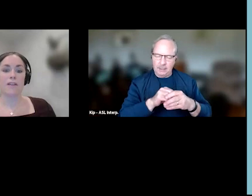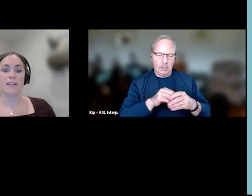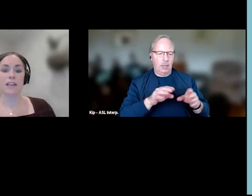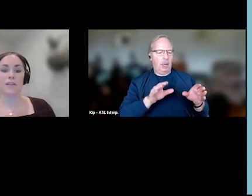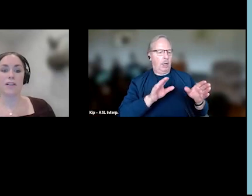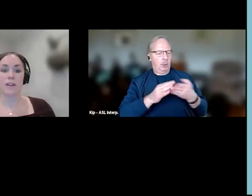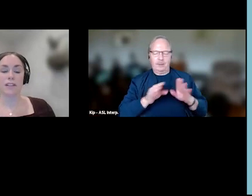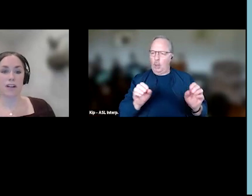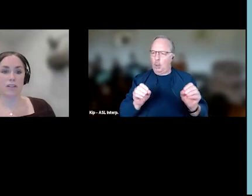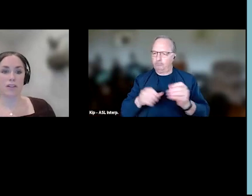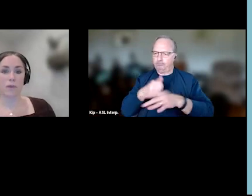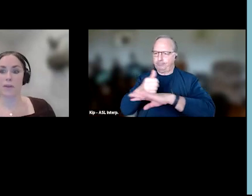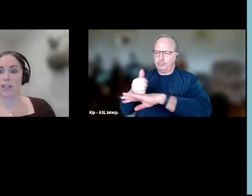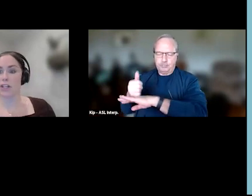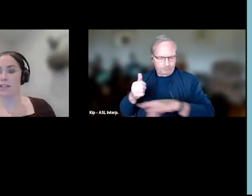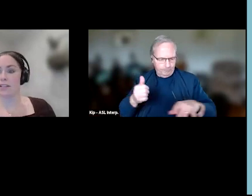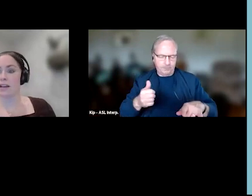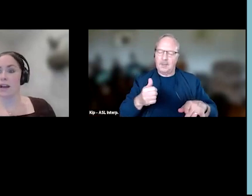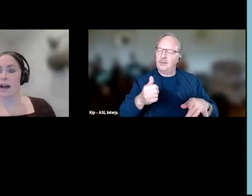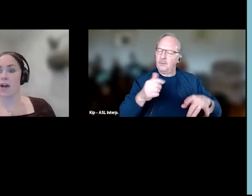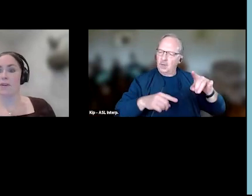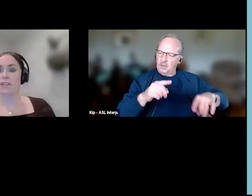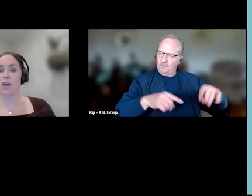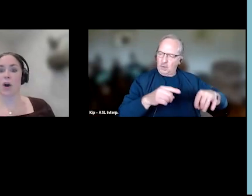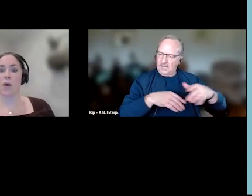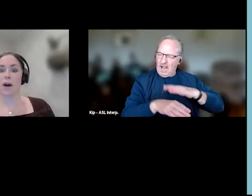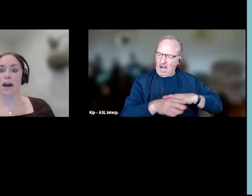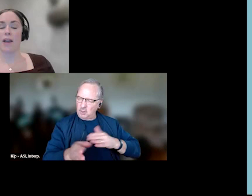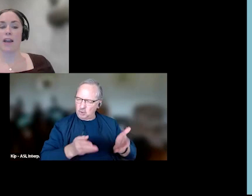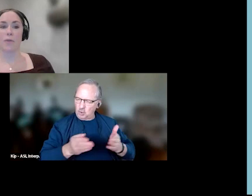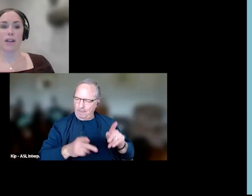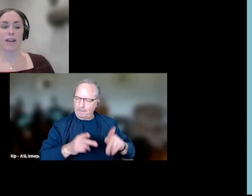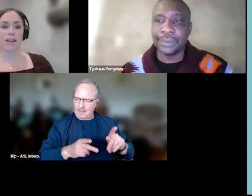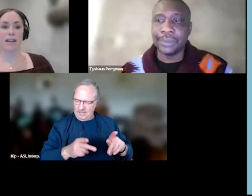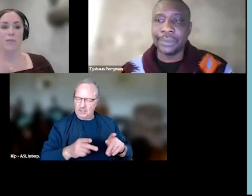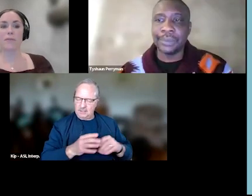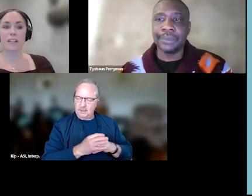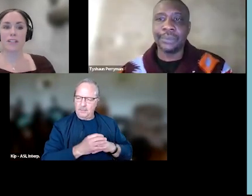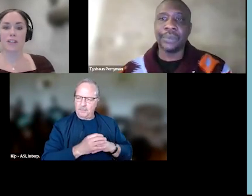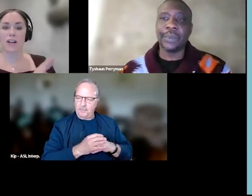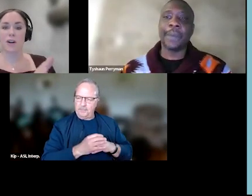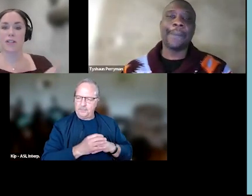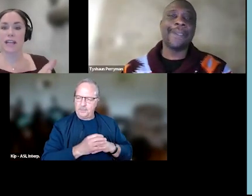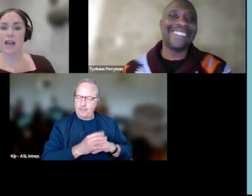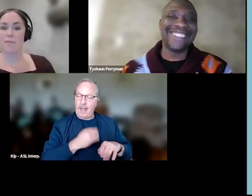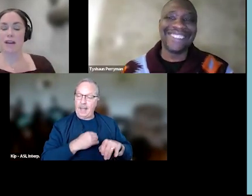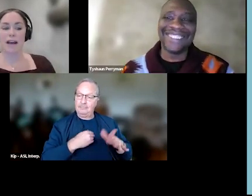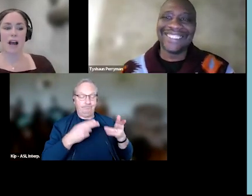and advocacy for diverse and underserved populations. So I am privileged to turn it over to him